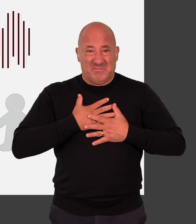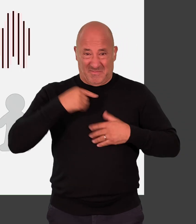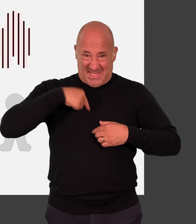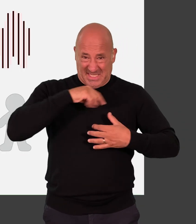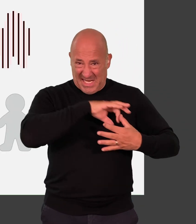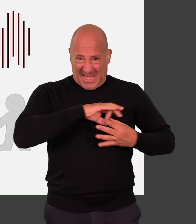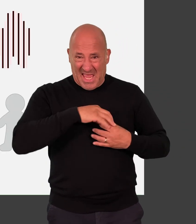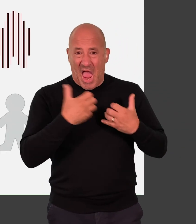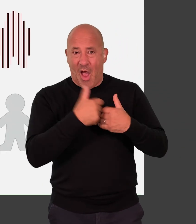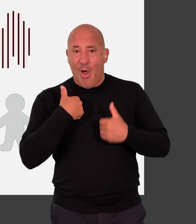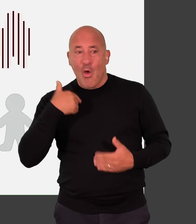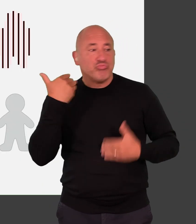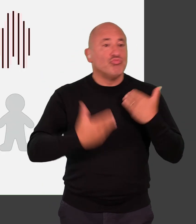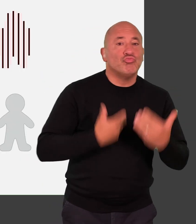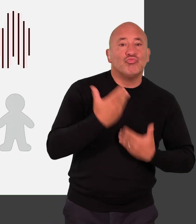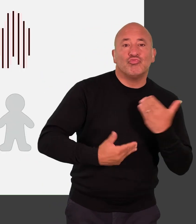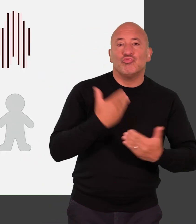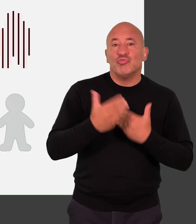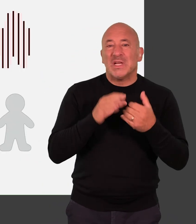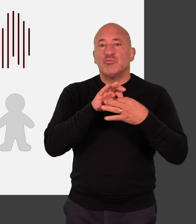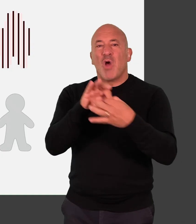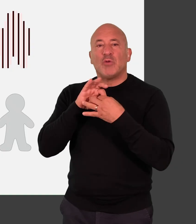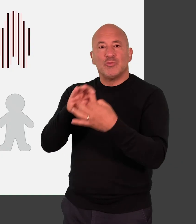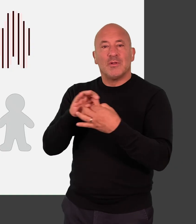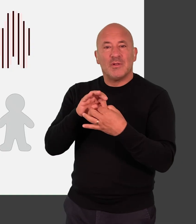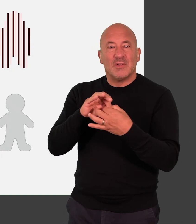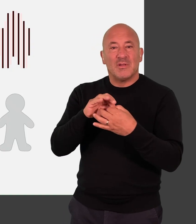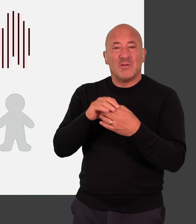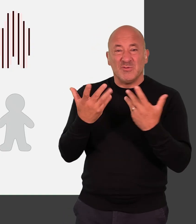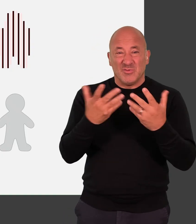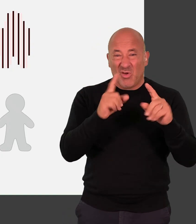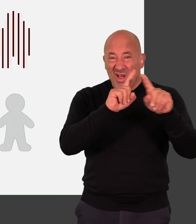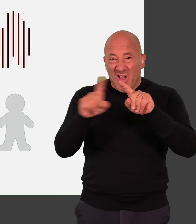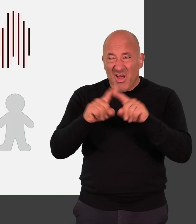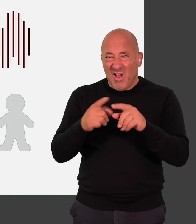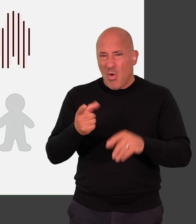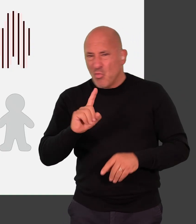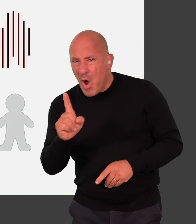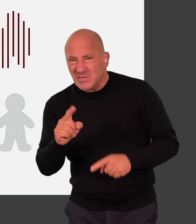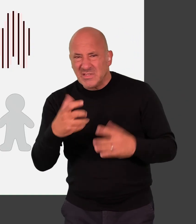It’s active when their ways of being, doing and interacting, and the associated details of